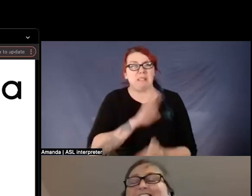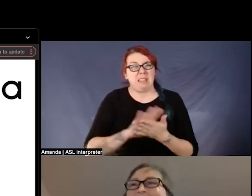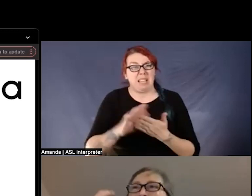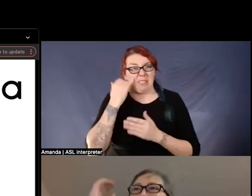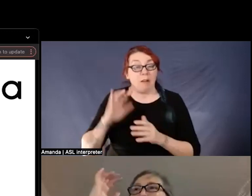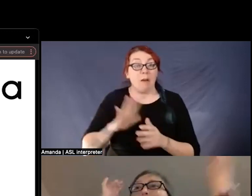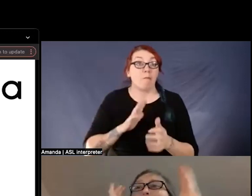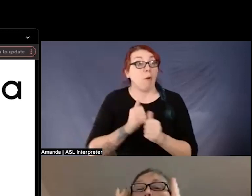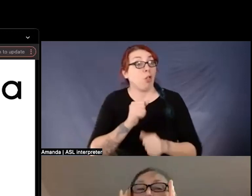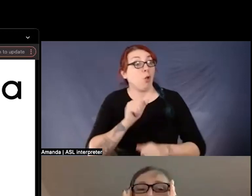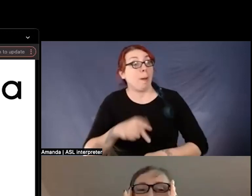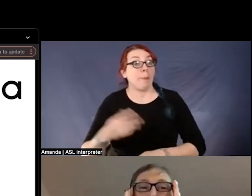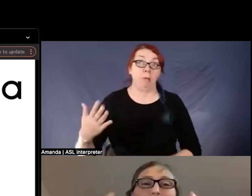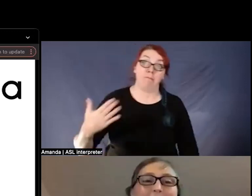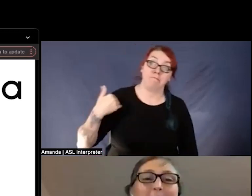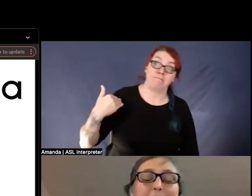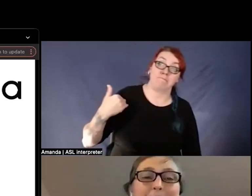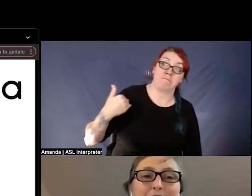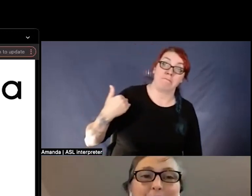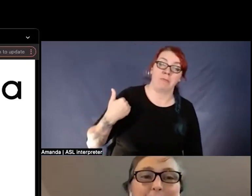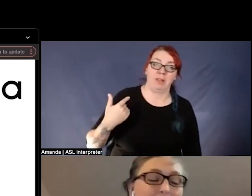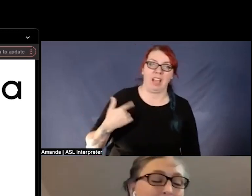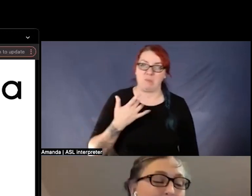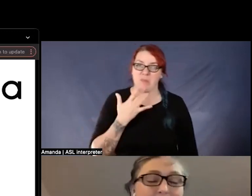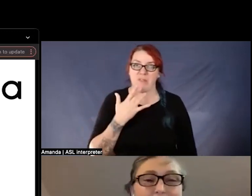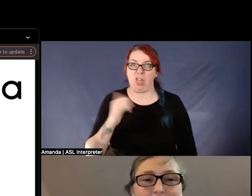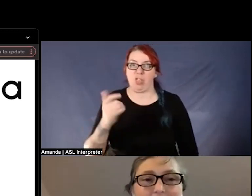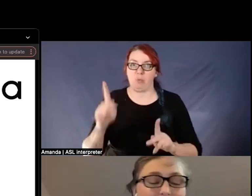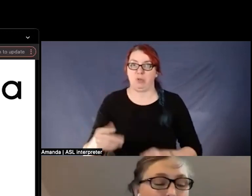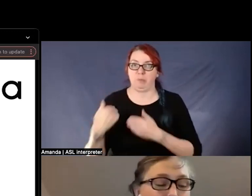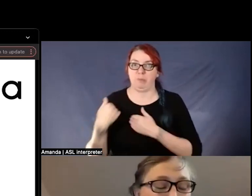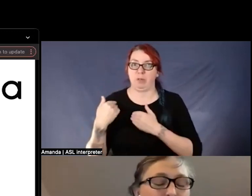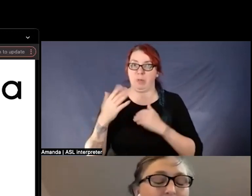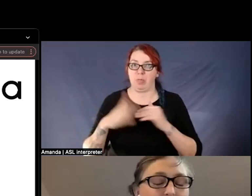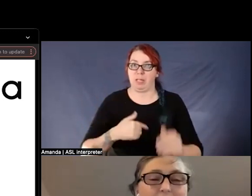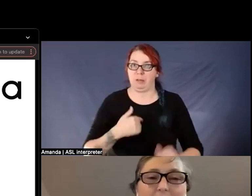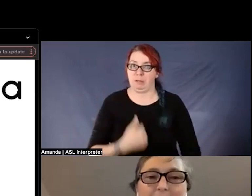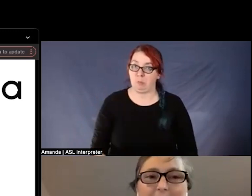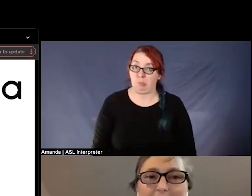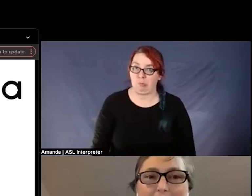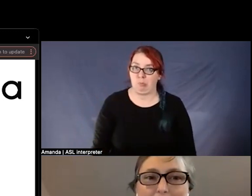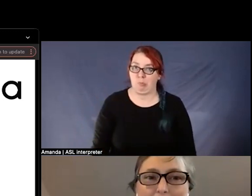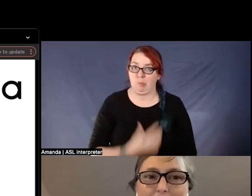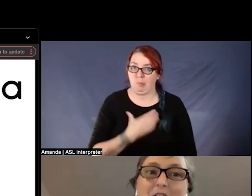that's a dream. Okay, so a couple of years ago, the Association of Canadian Publishers